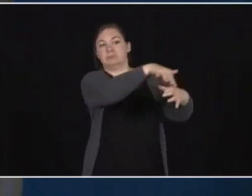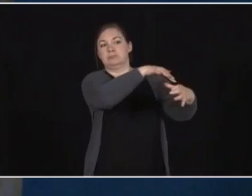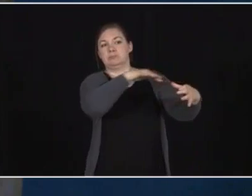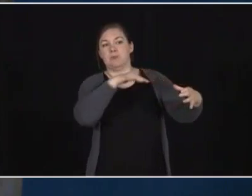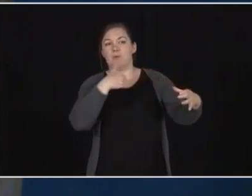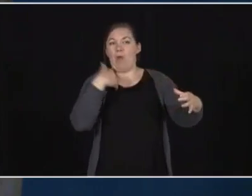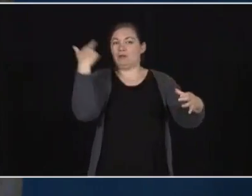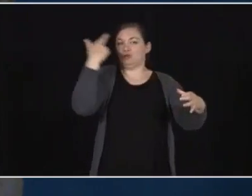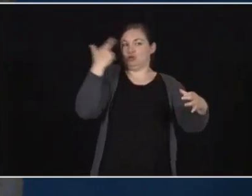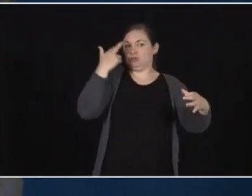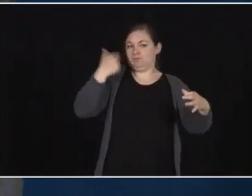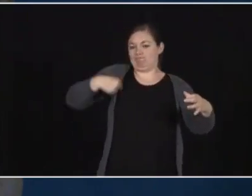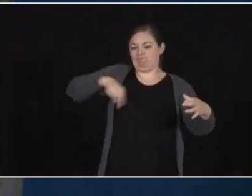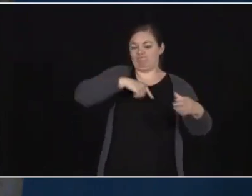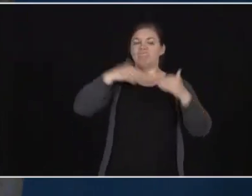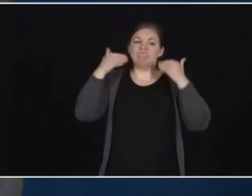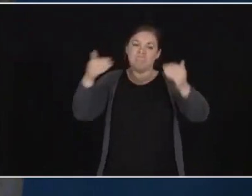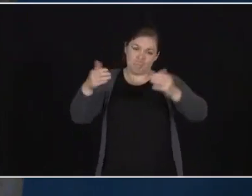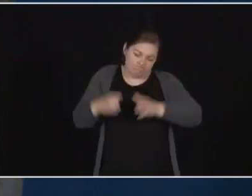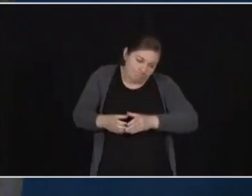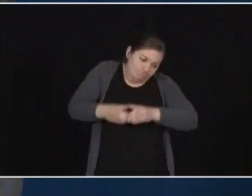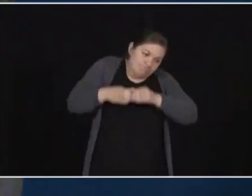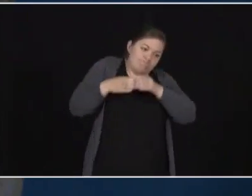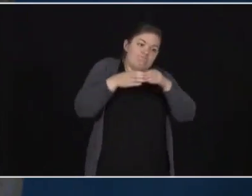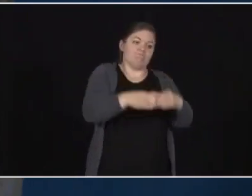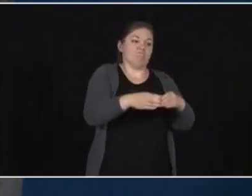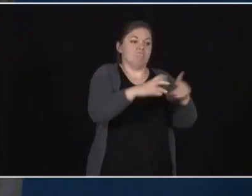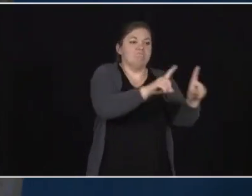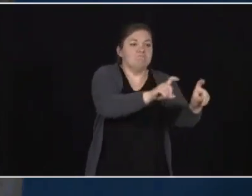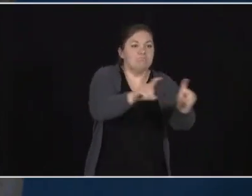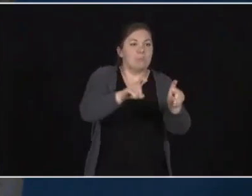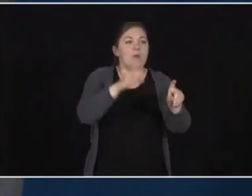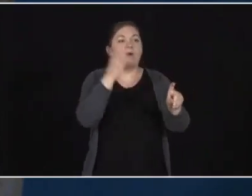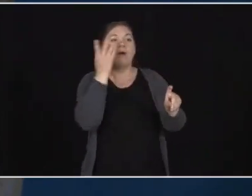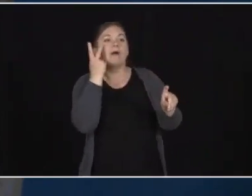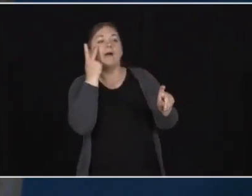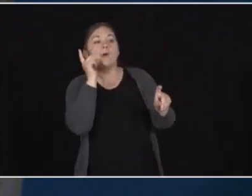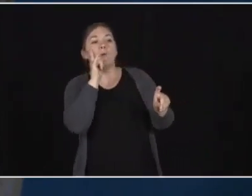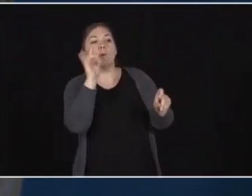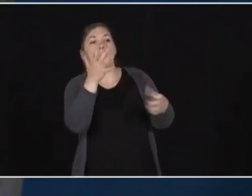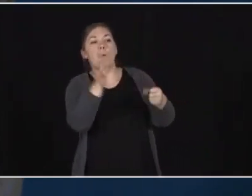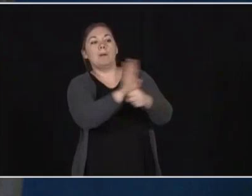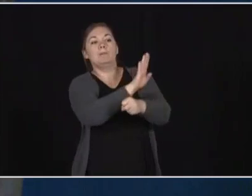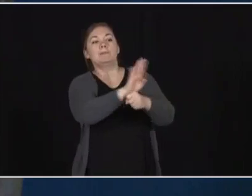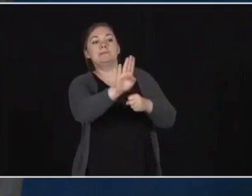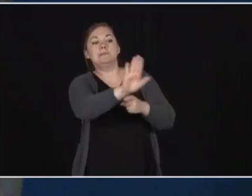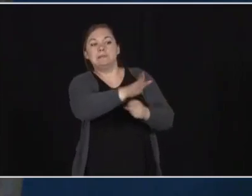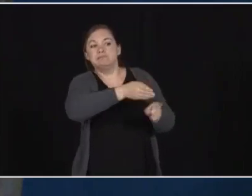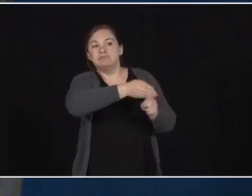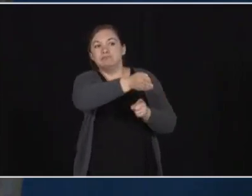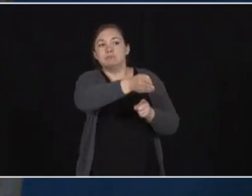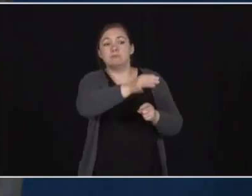but there's a reason for doing the testing and those reason would be purpose driven as Mr. Anderson talked about before to help them